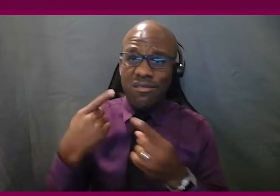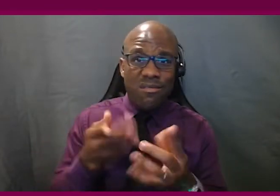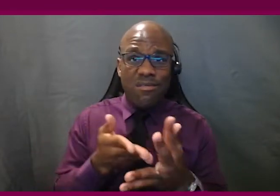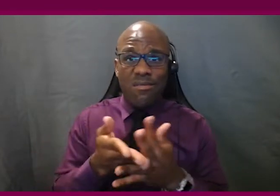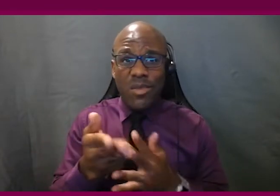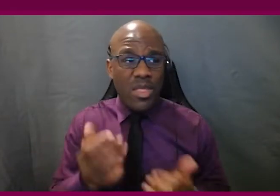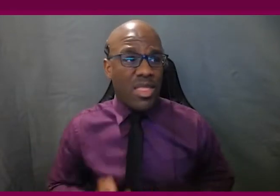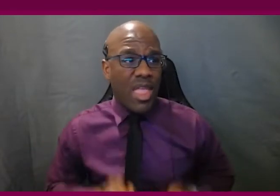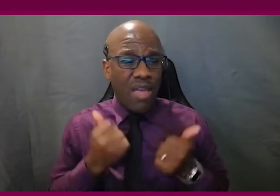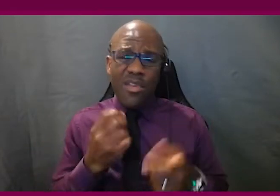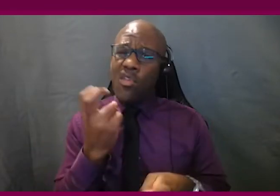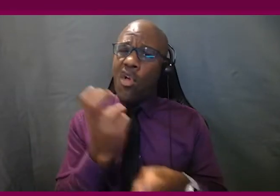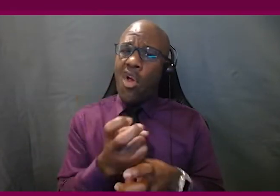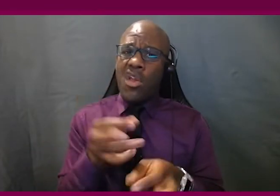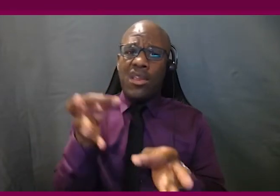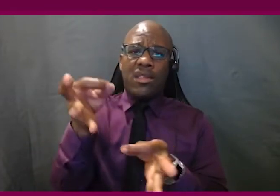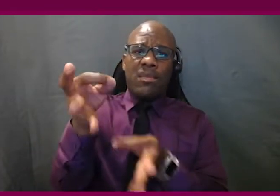Bri Beck: And so the arts are just another medium to